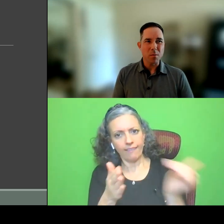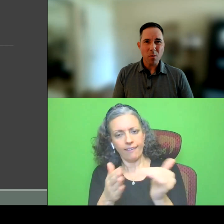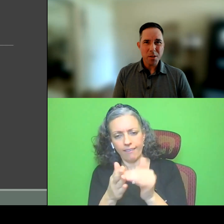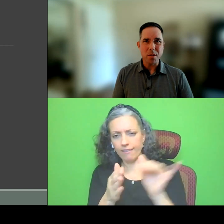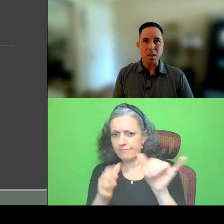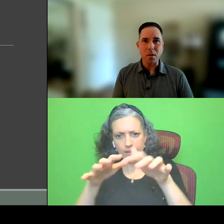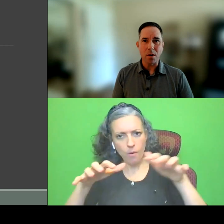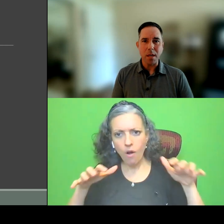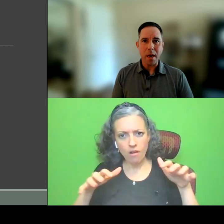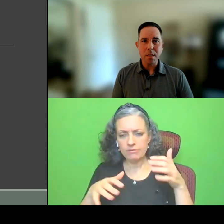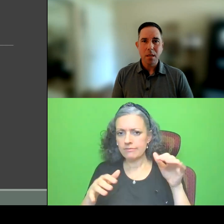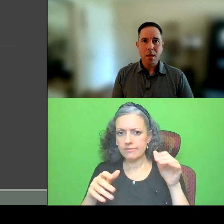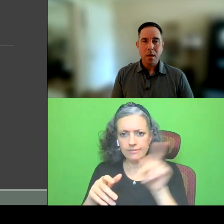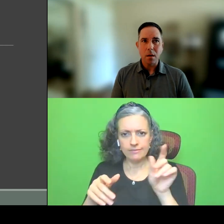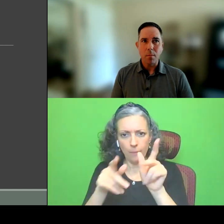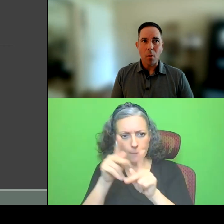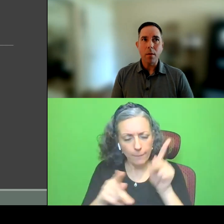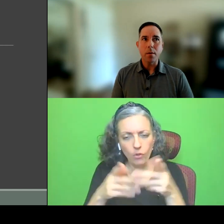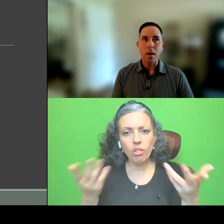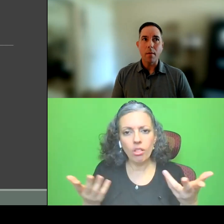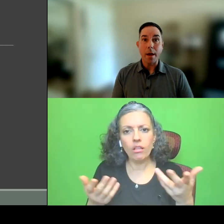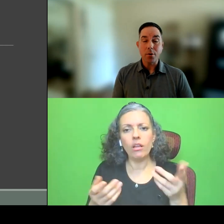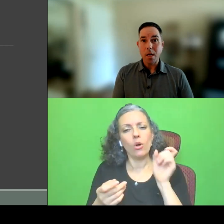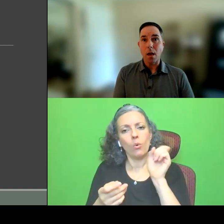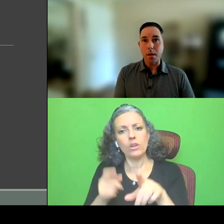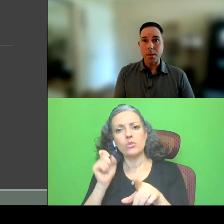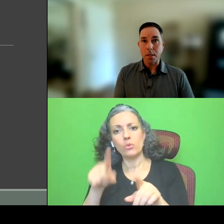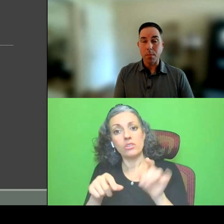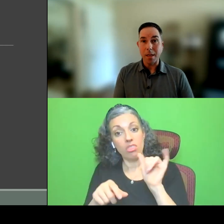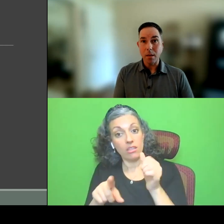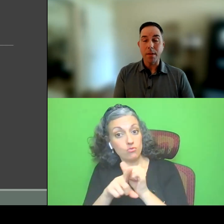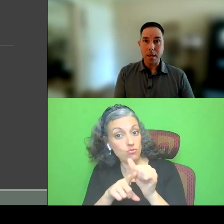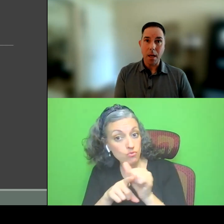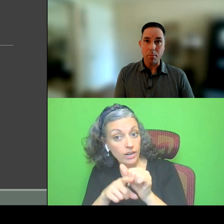are some questions we can start to ask about whether or not the training audience is being given the time